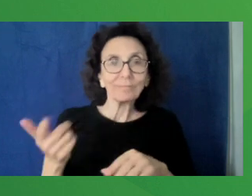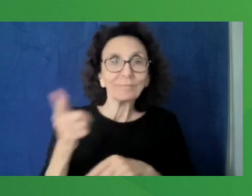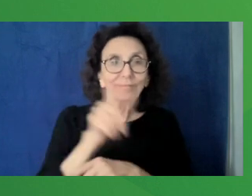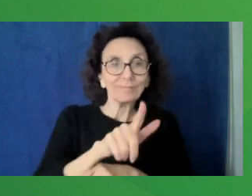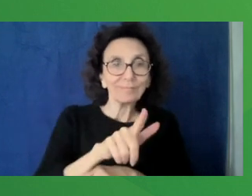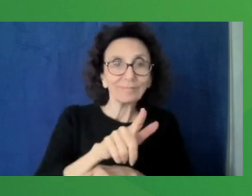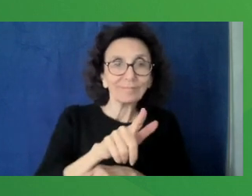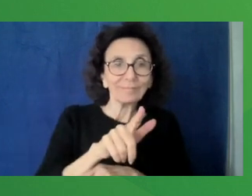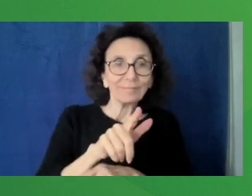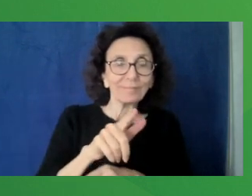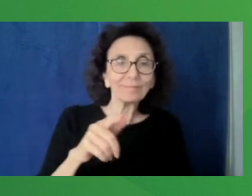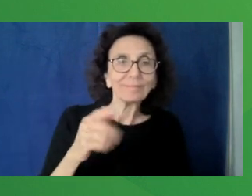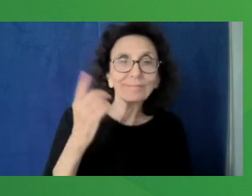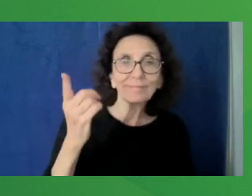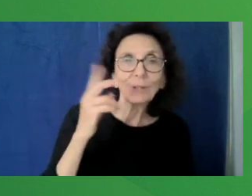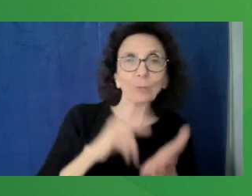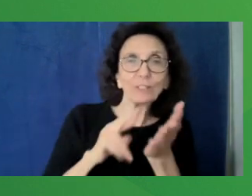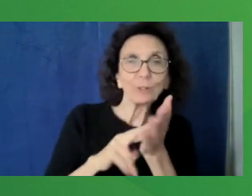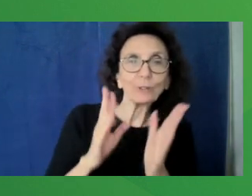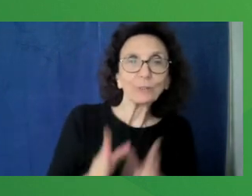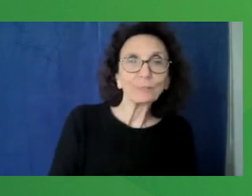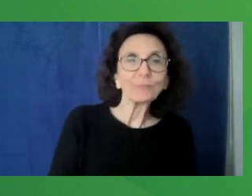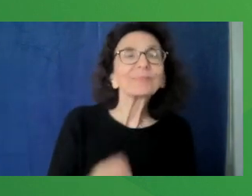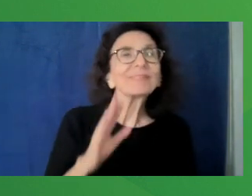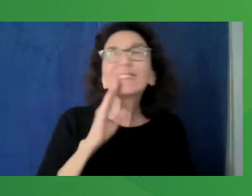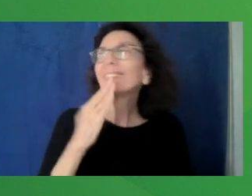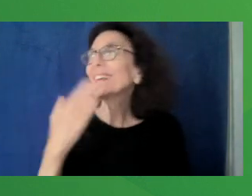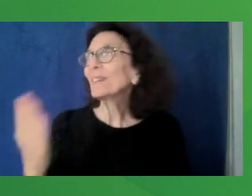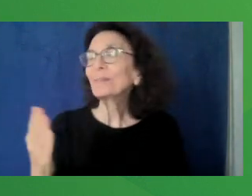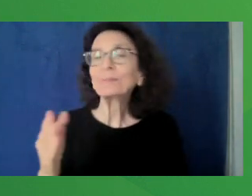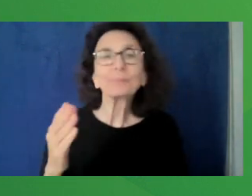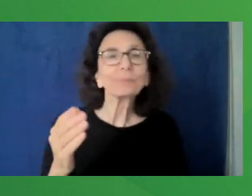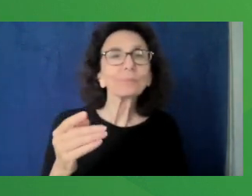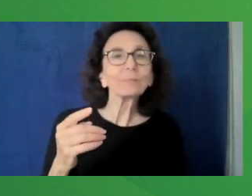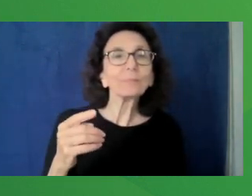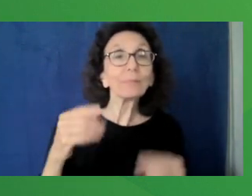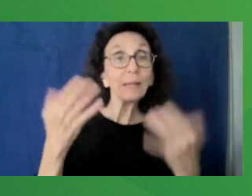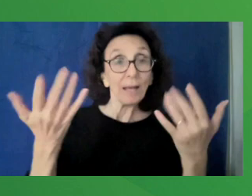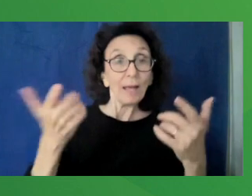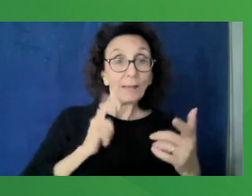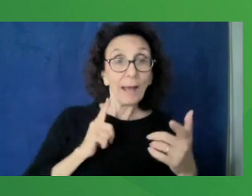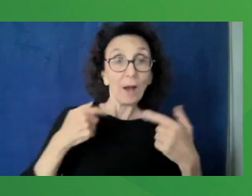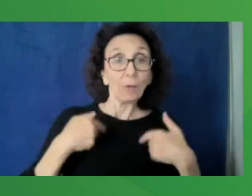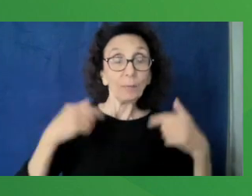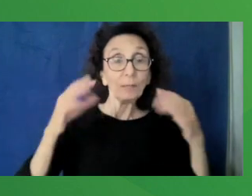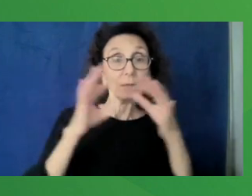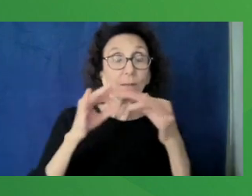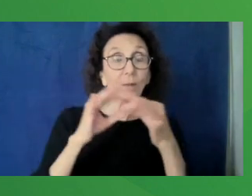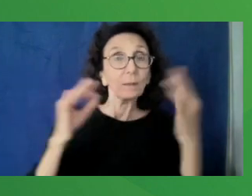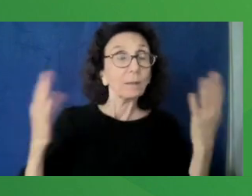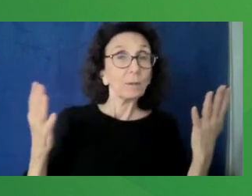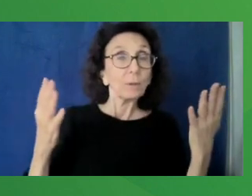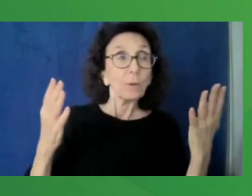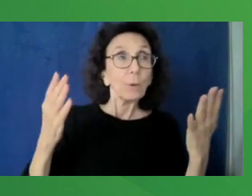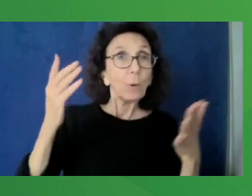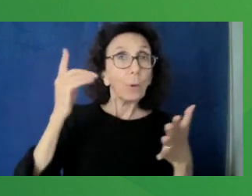Thank you so much, Heidi. This part of the presentation asked the question, well, what did we do in order to